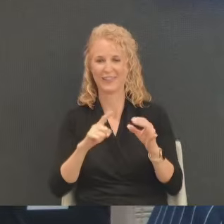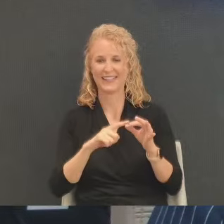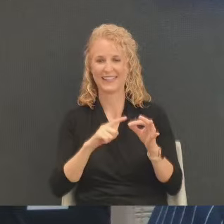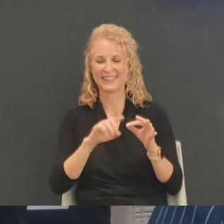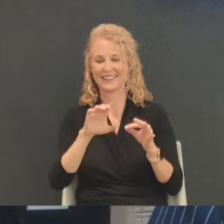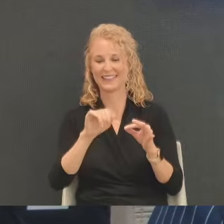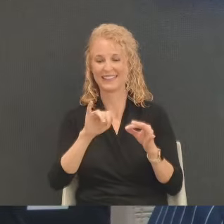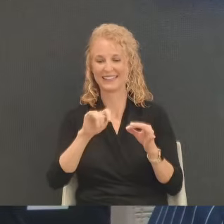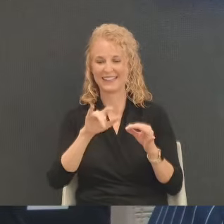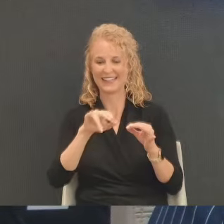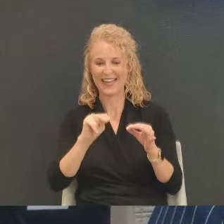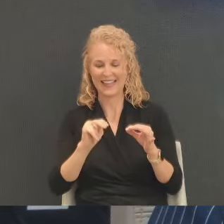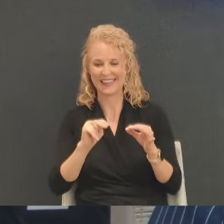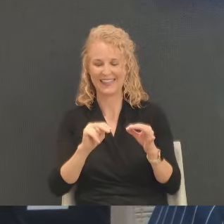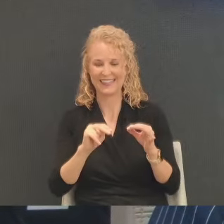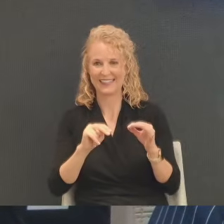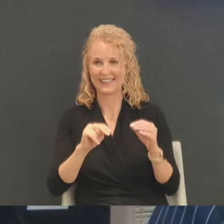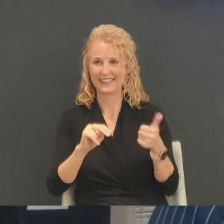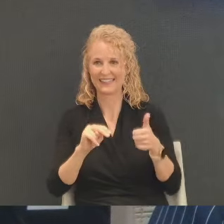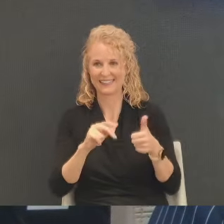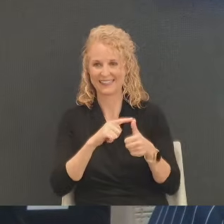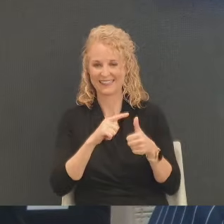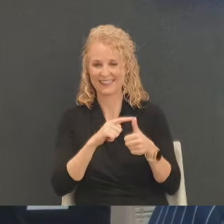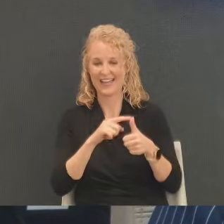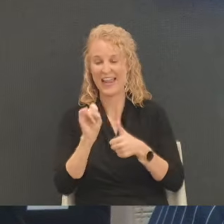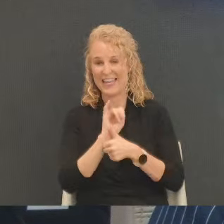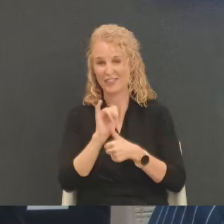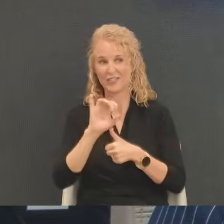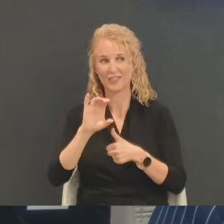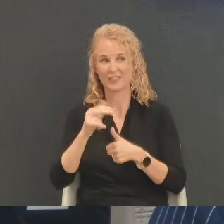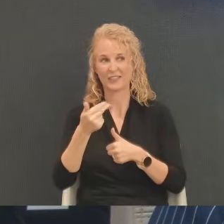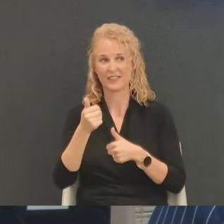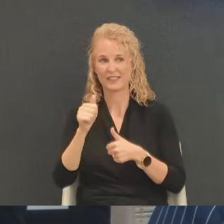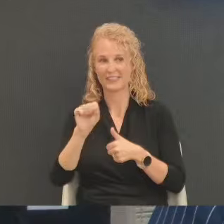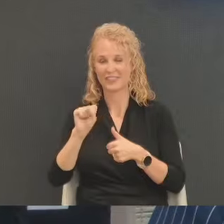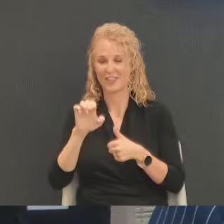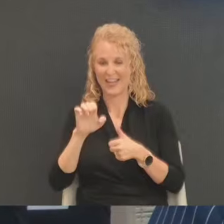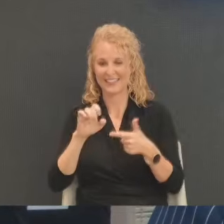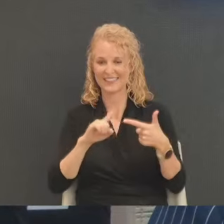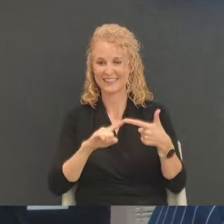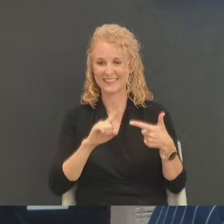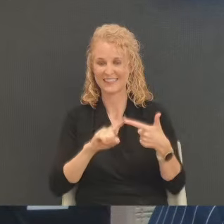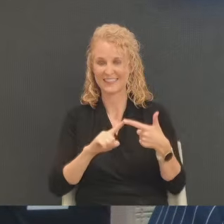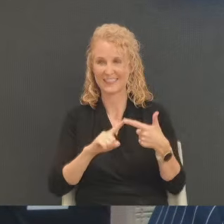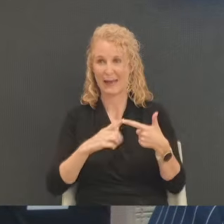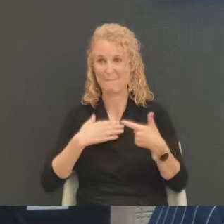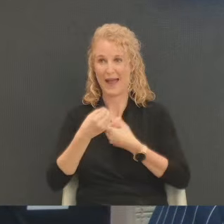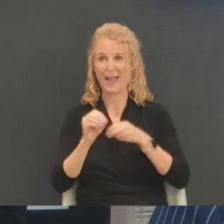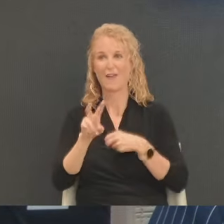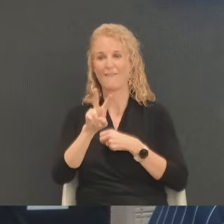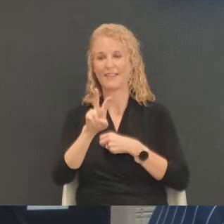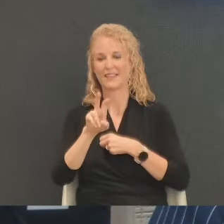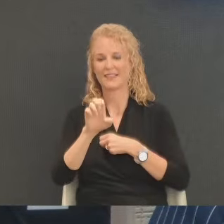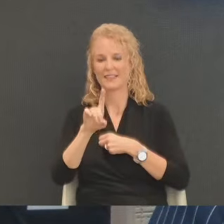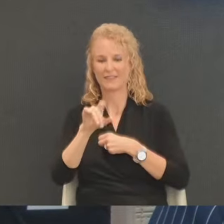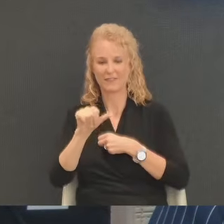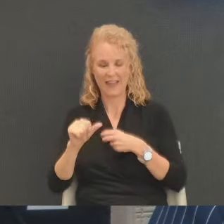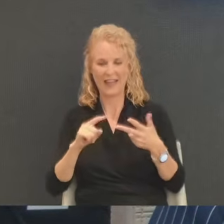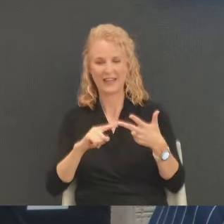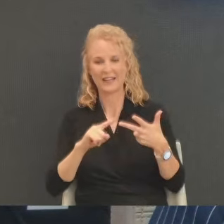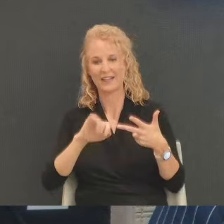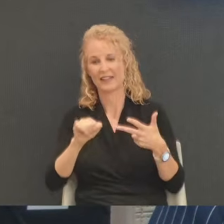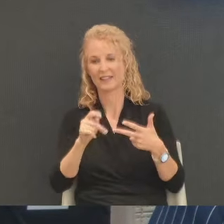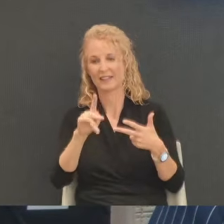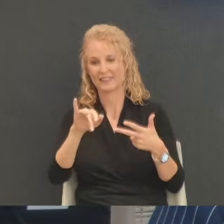Hartsler, intern Chase Poindexter, and from my office, Vada Stevens, and Jackie Taggart Boyd.